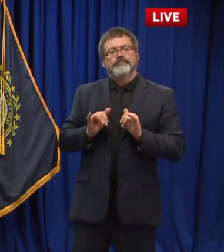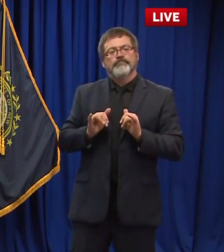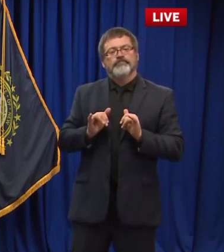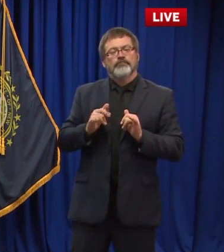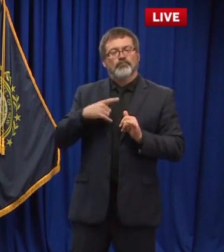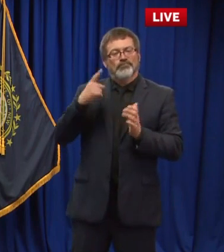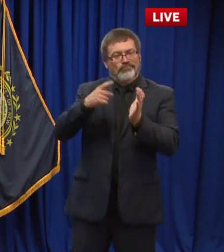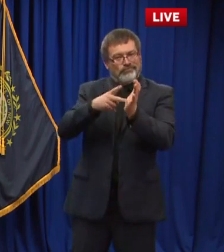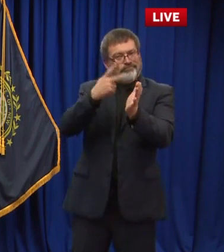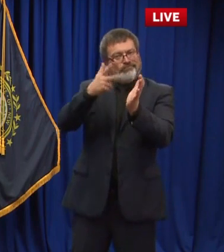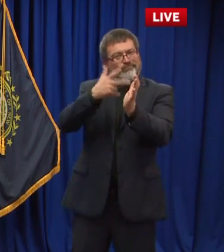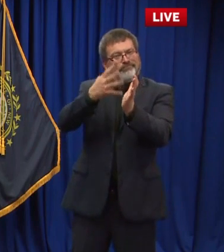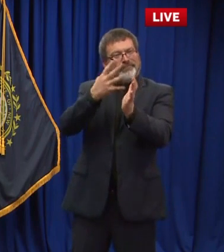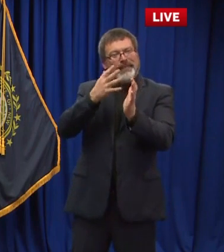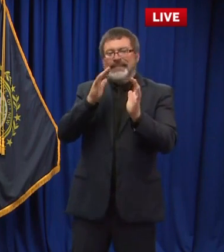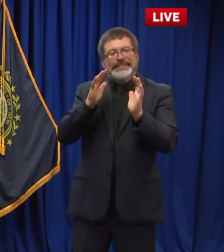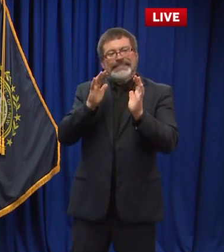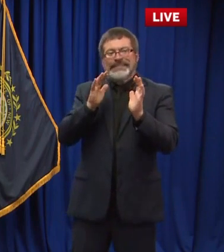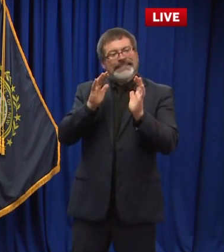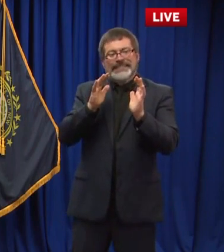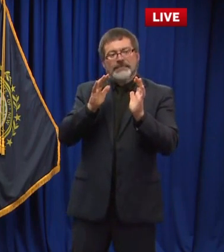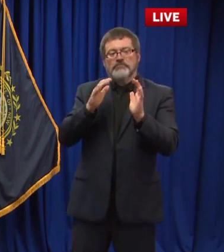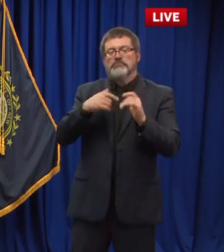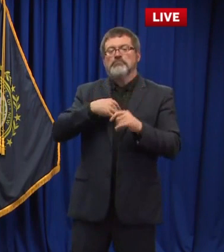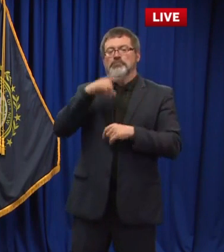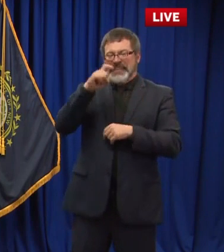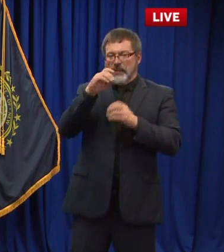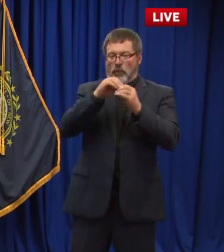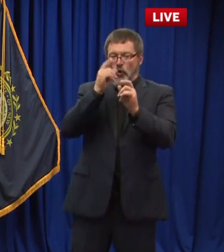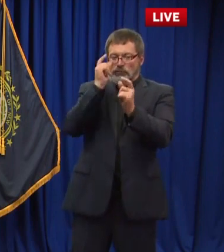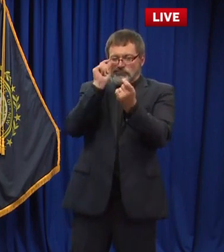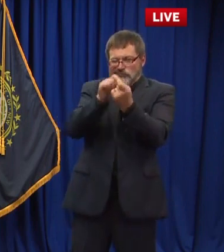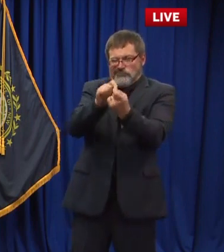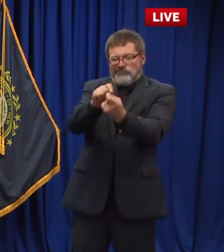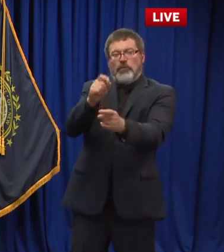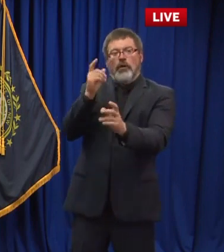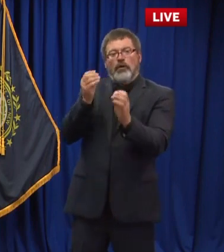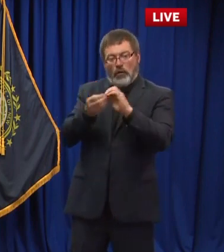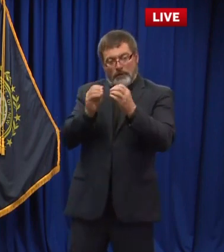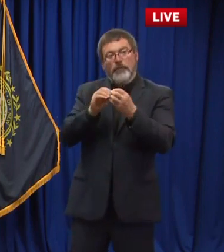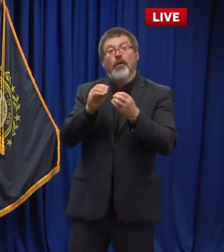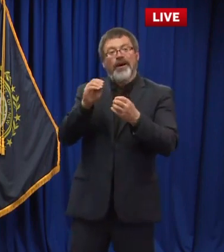THEY ARE GETTING TESTED UP TO FOUR TIMES. THEY ARE INCLUDED IN THE MIX.